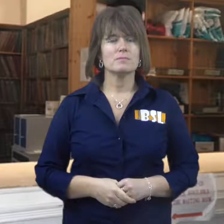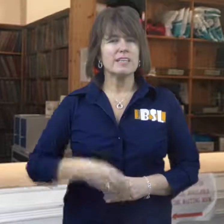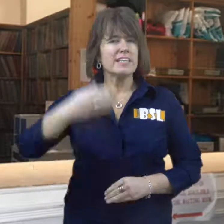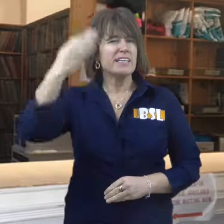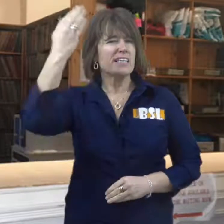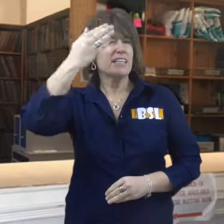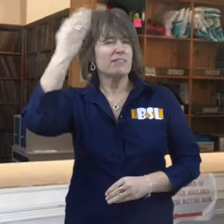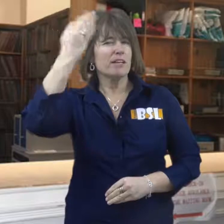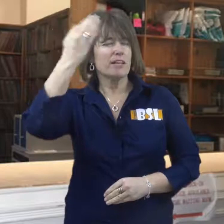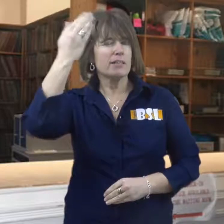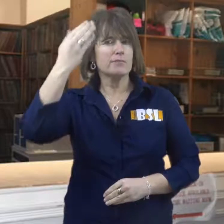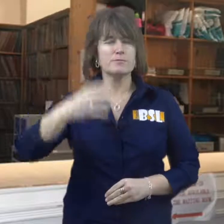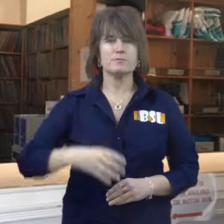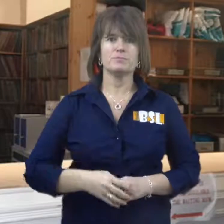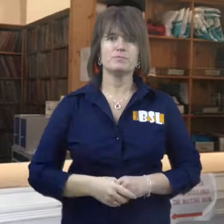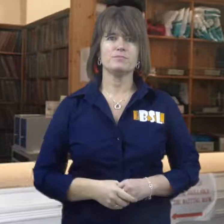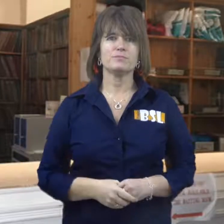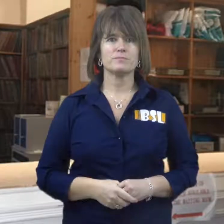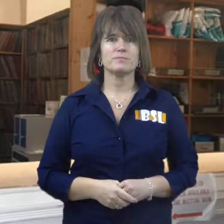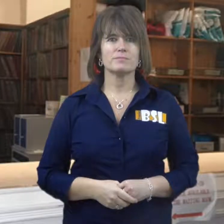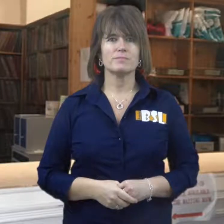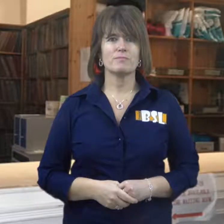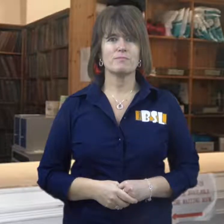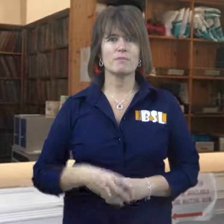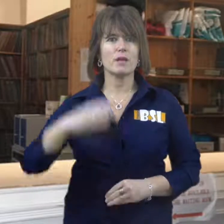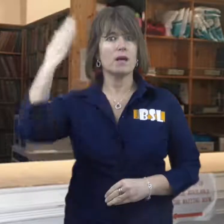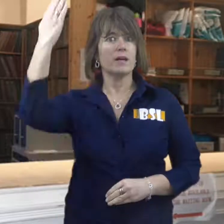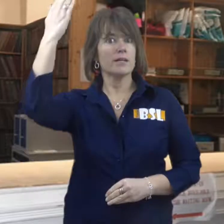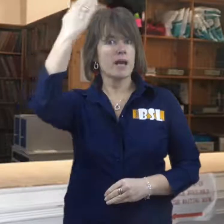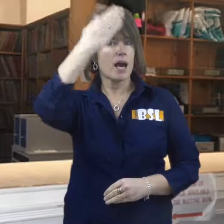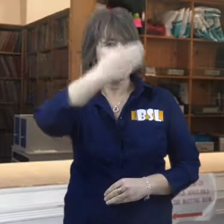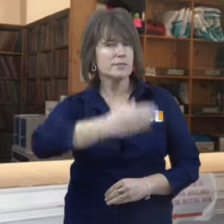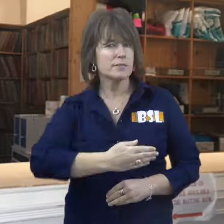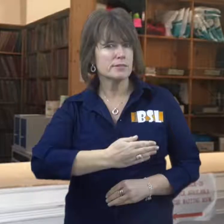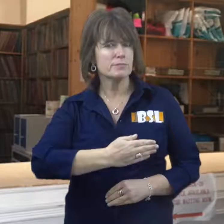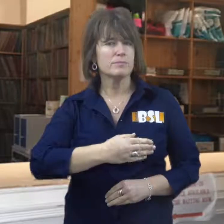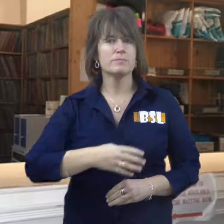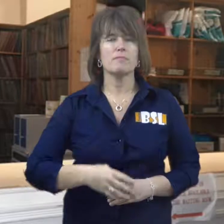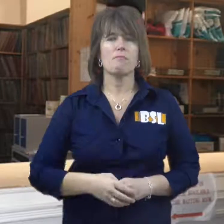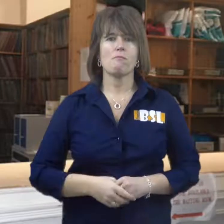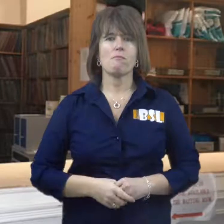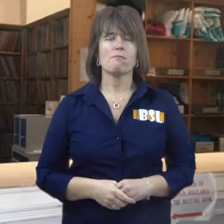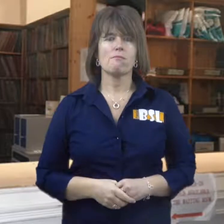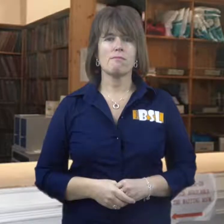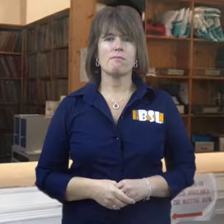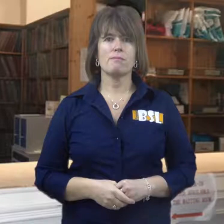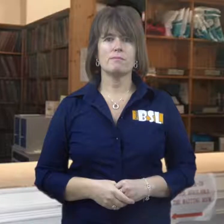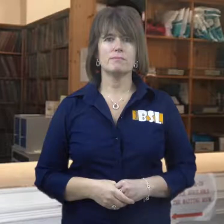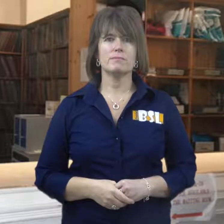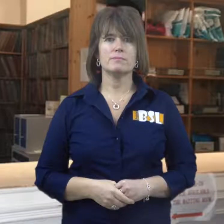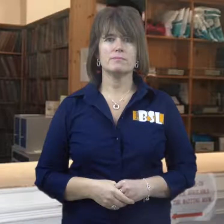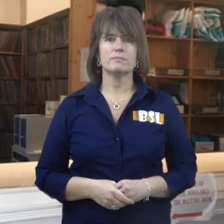Evening Night